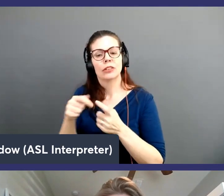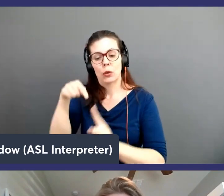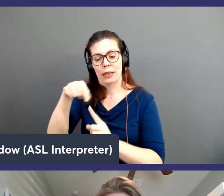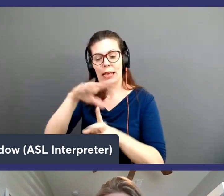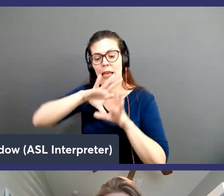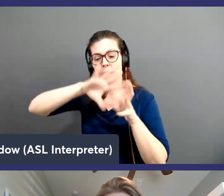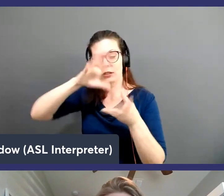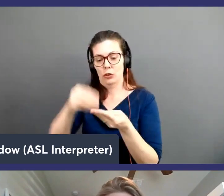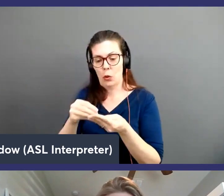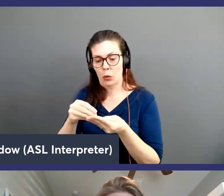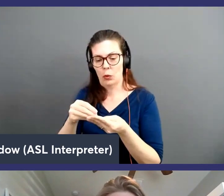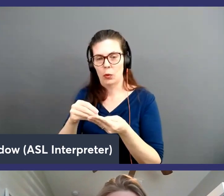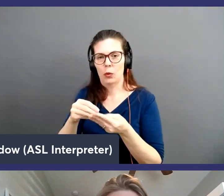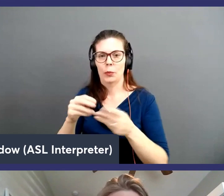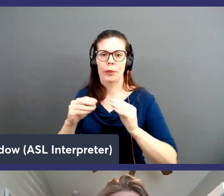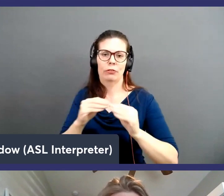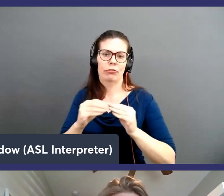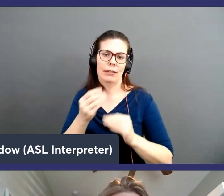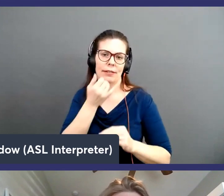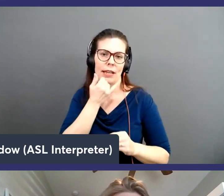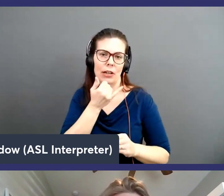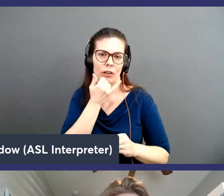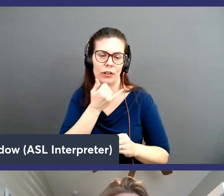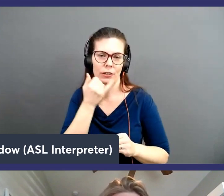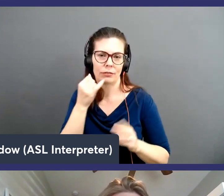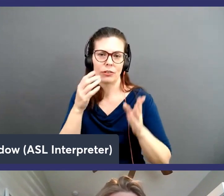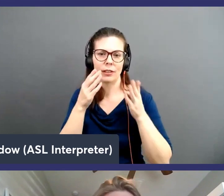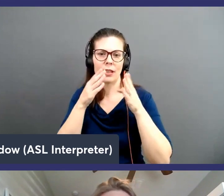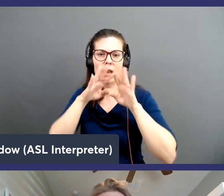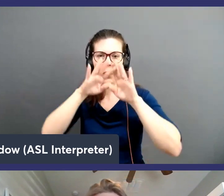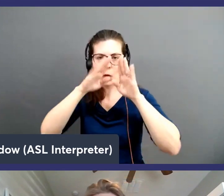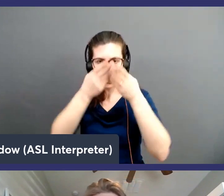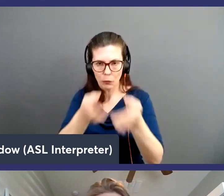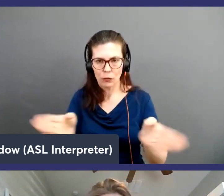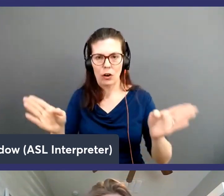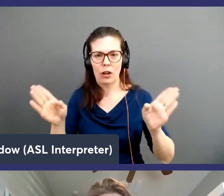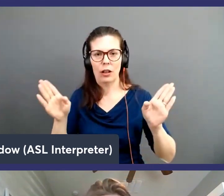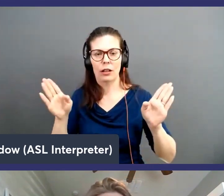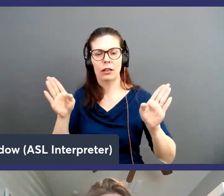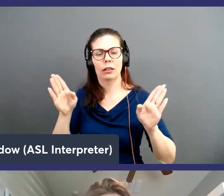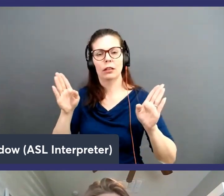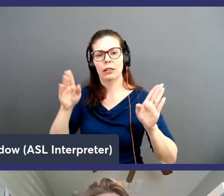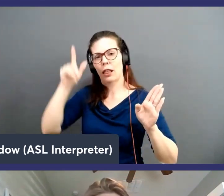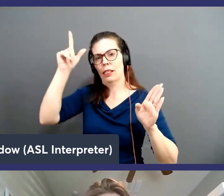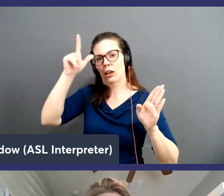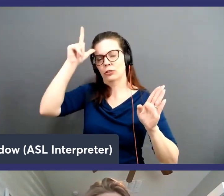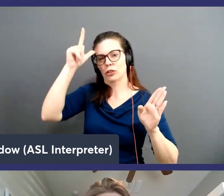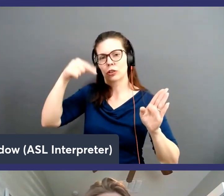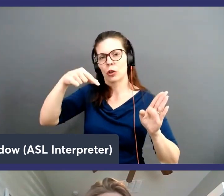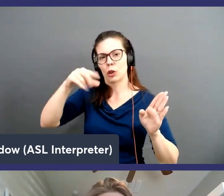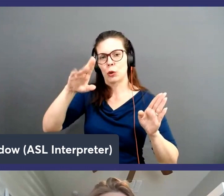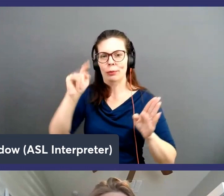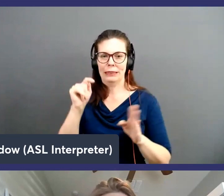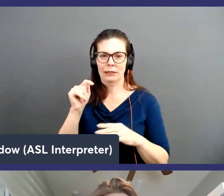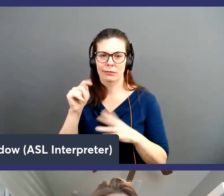correct errors in the overall, what we think of as a logical qubit sometimes, and that's the overall state. - So if I understand